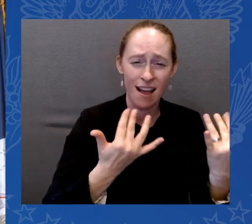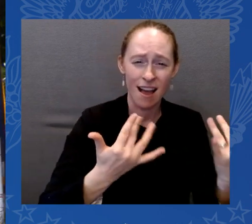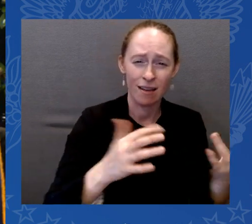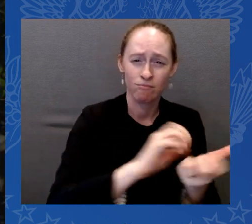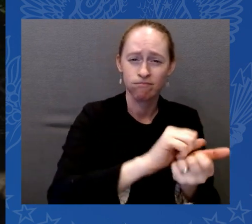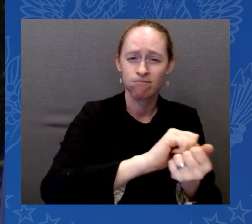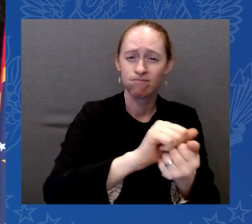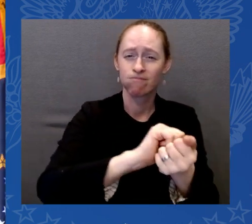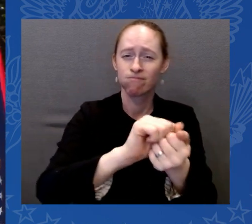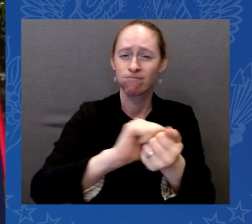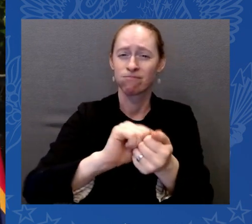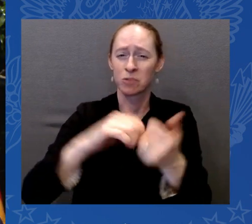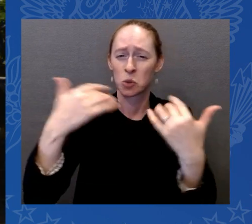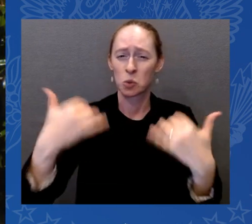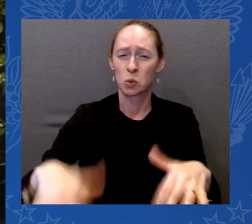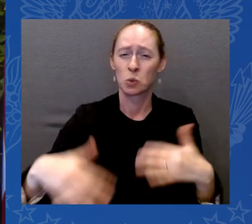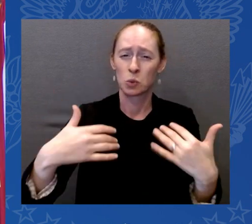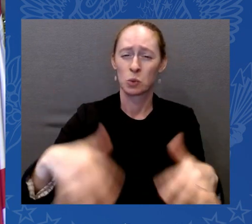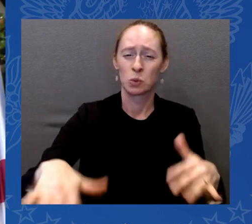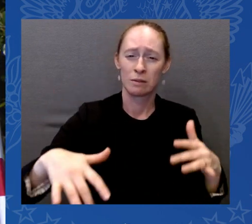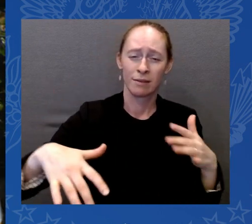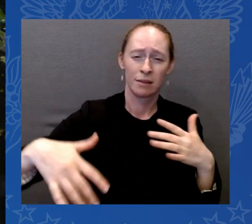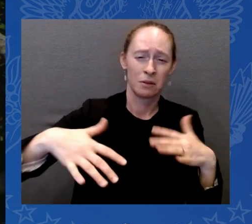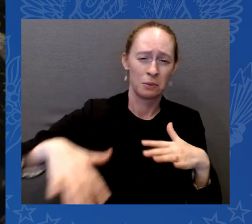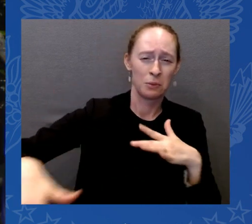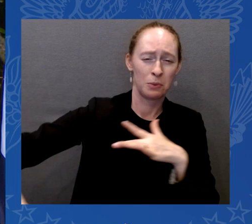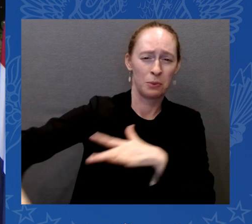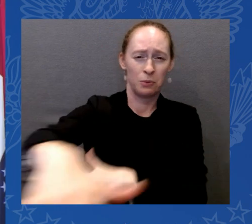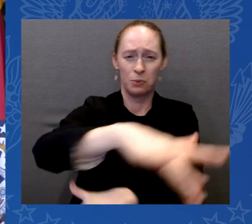And guess what? More land, Gov, has been destroyed --